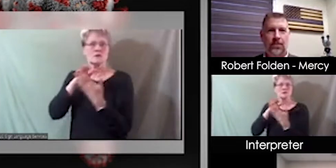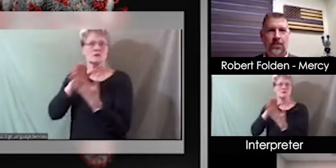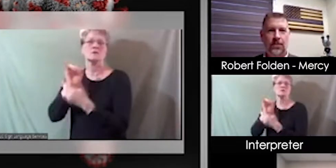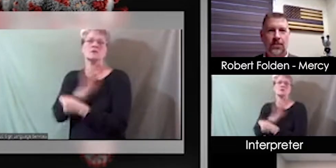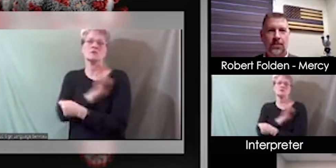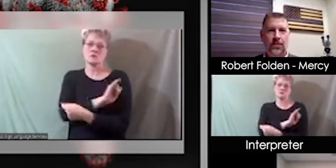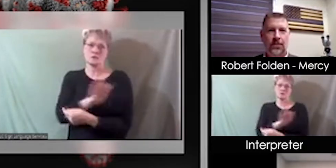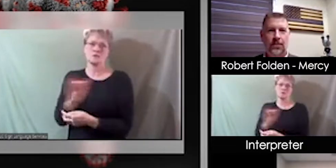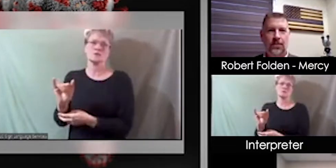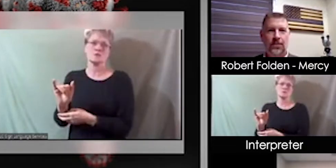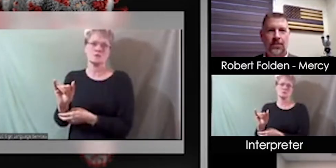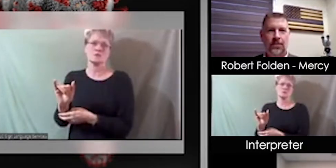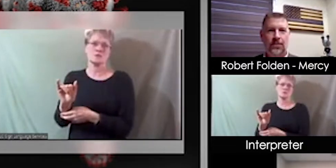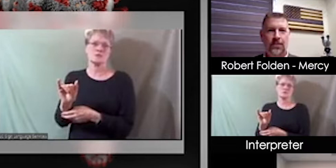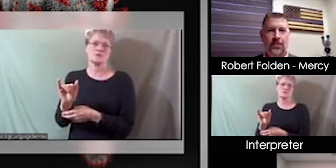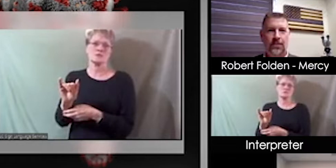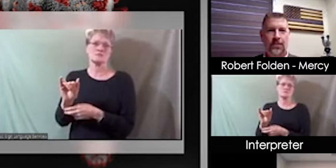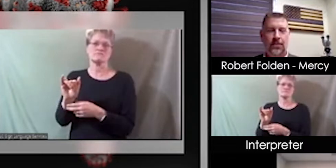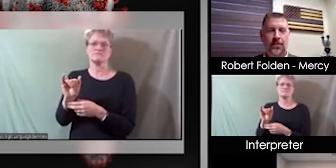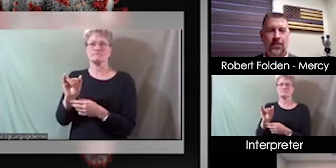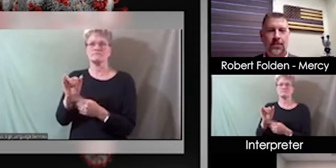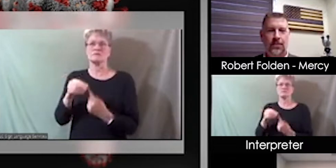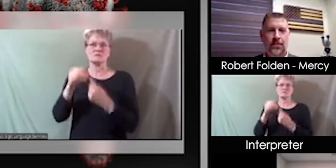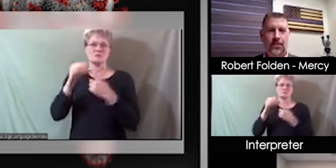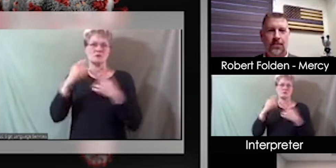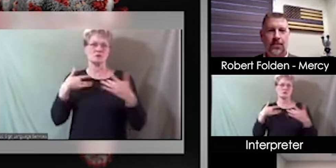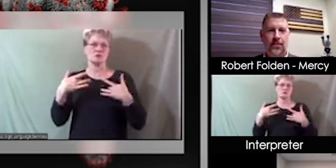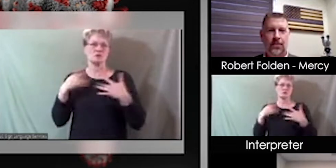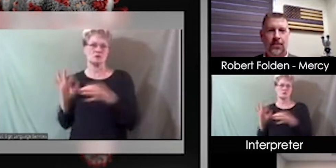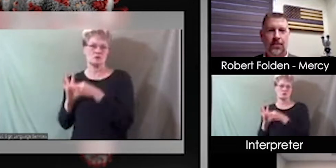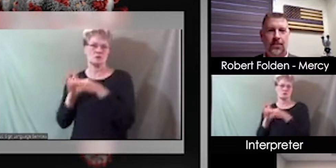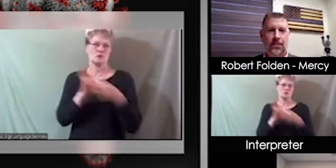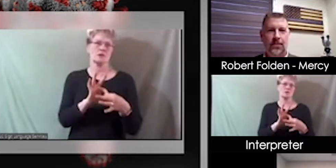by that population. This is Dean Germano. I can just share